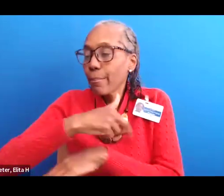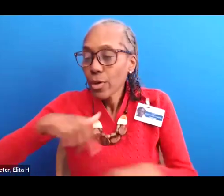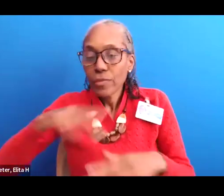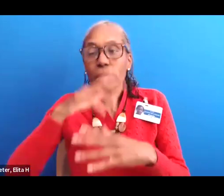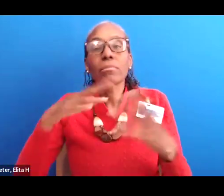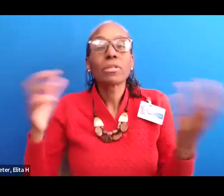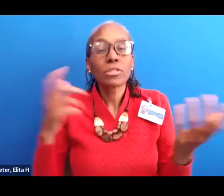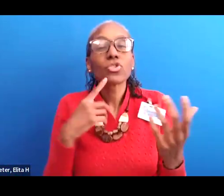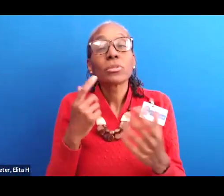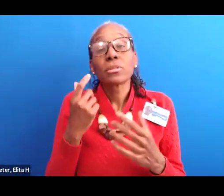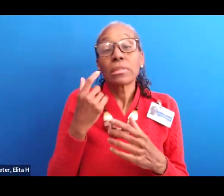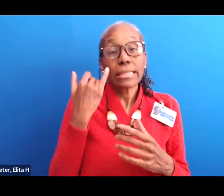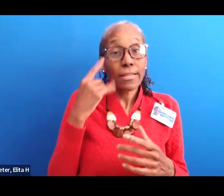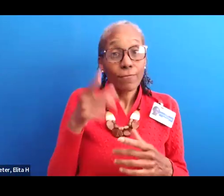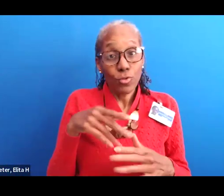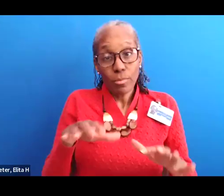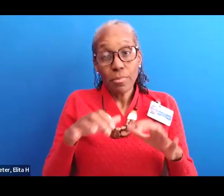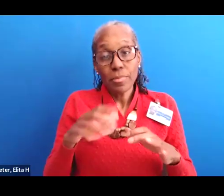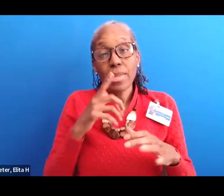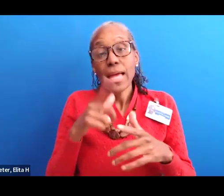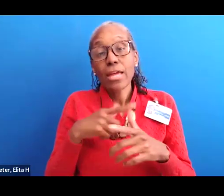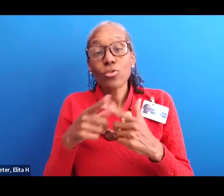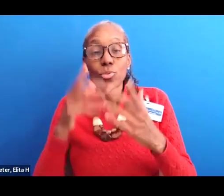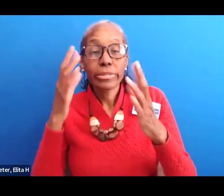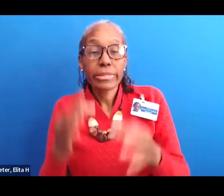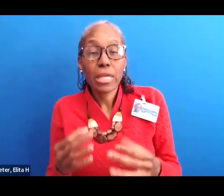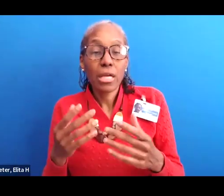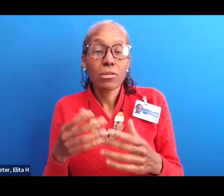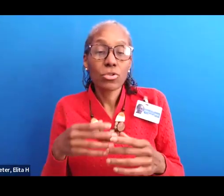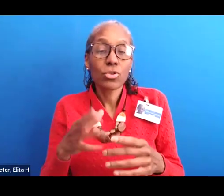your bowel because even if you're just, manually moving